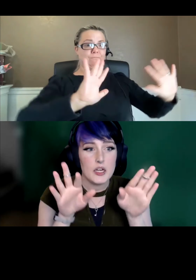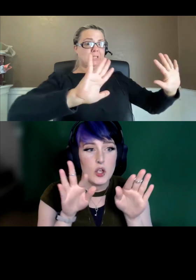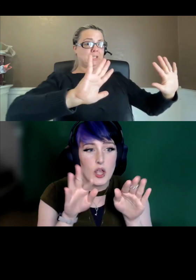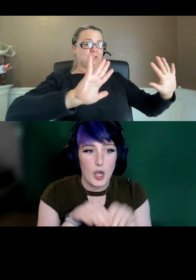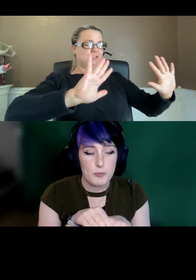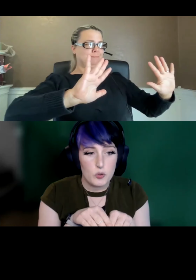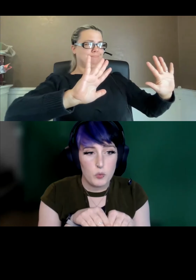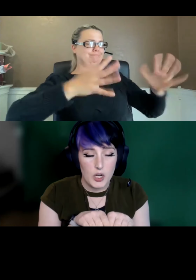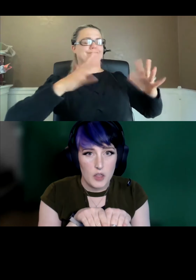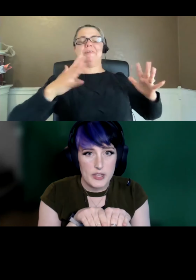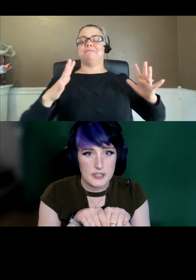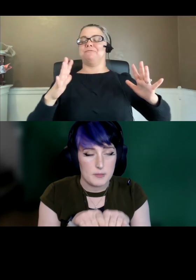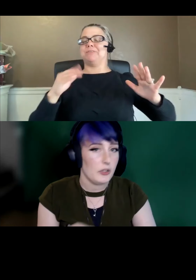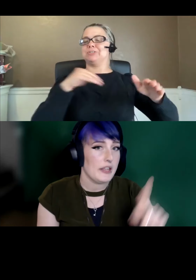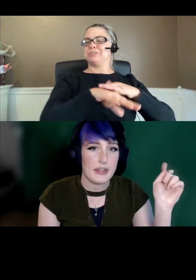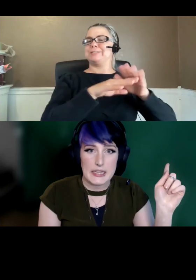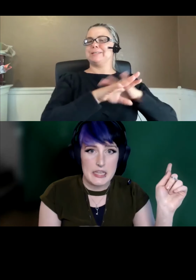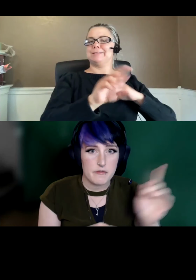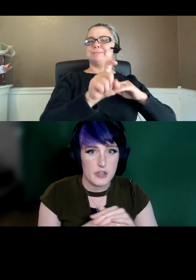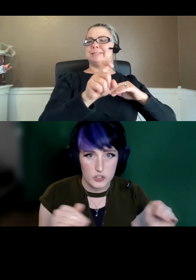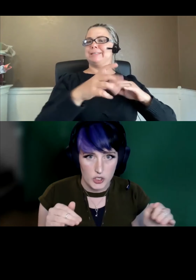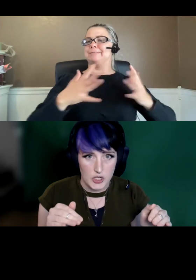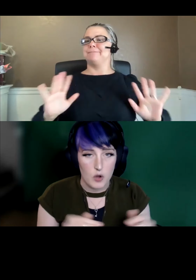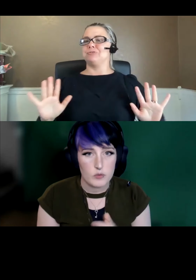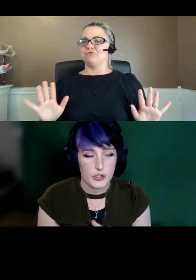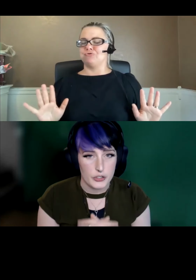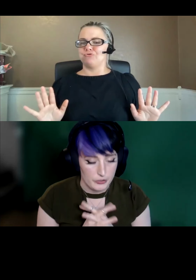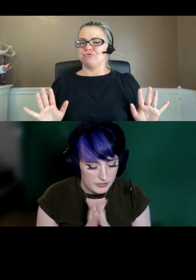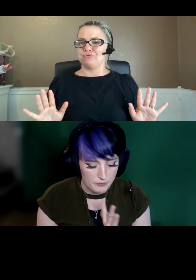help you work on all the accessibility, then they can leave and it's good to go. You're set